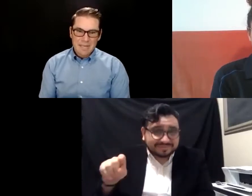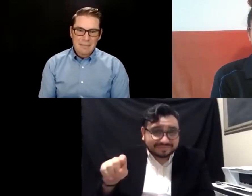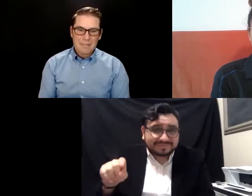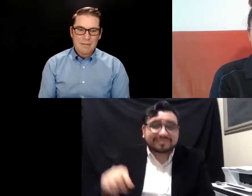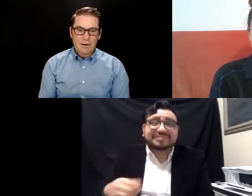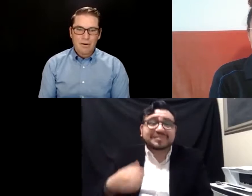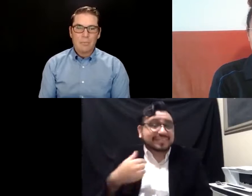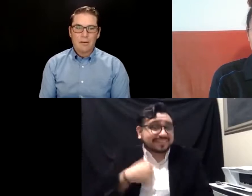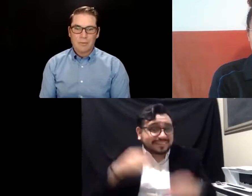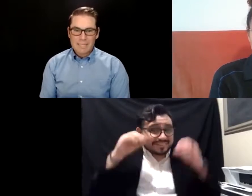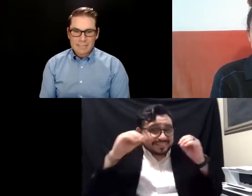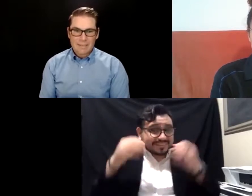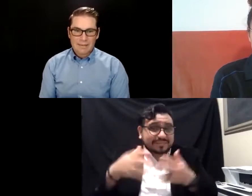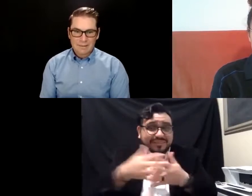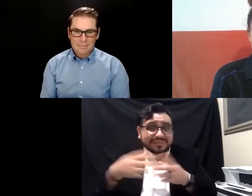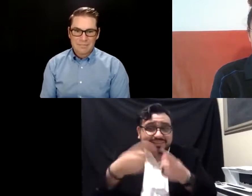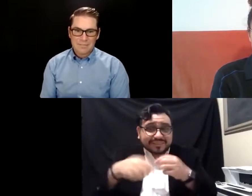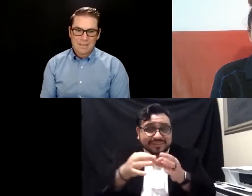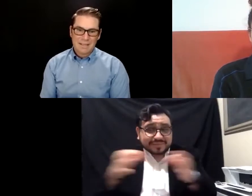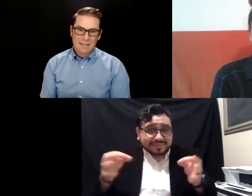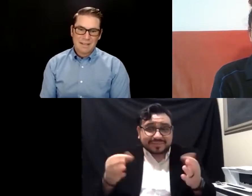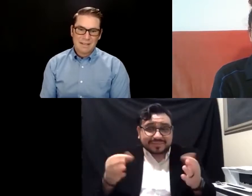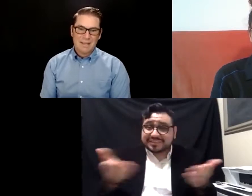My name is Omar Ruiz.